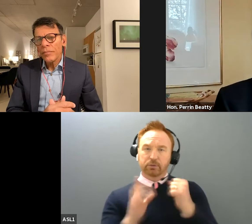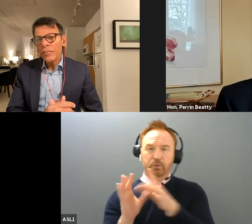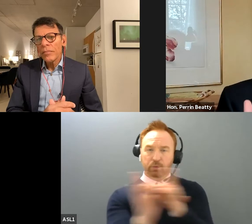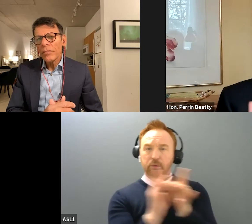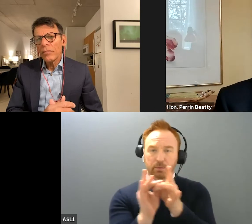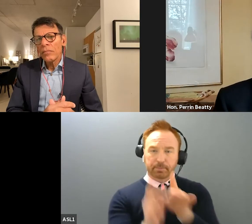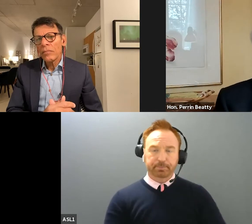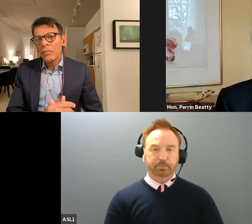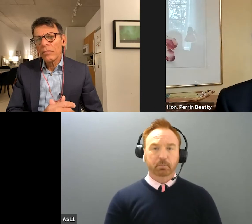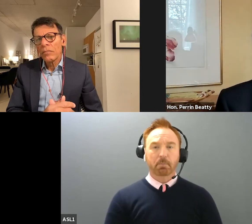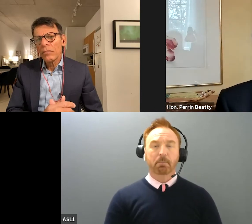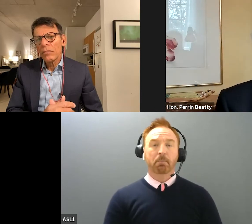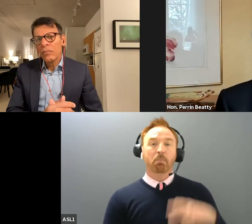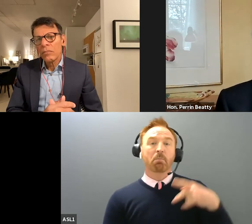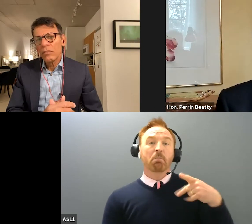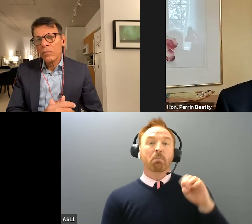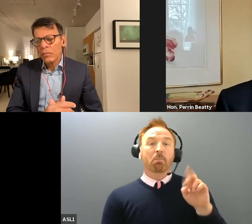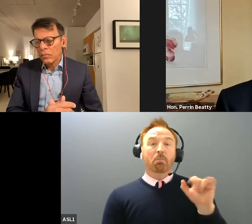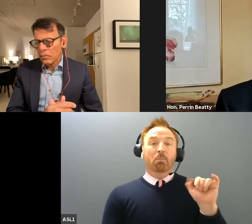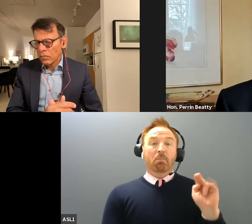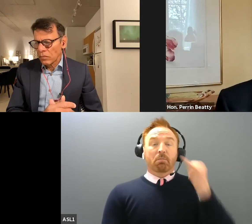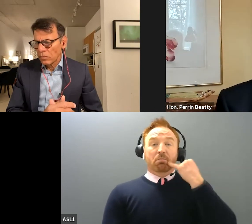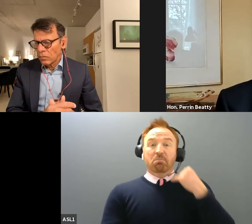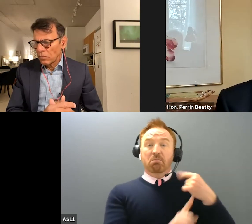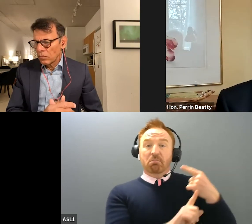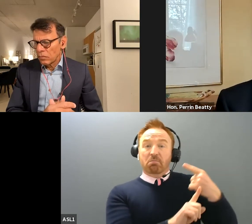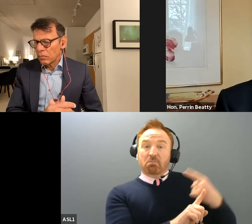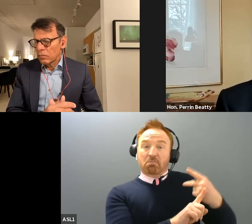If there's some good news here over the course of the last few months, one element would perhaps